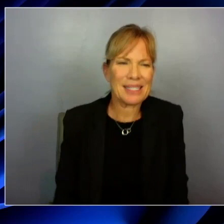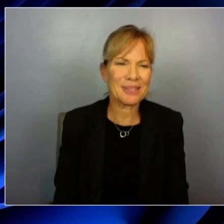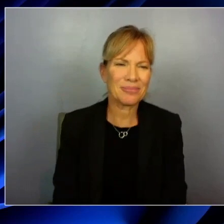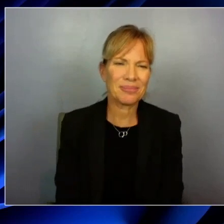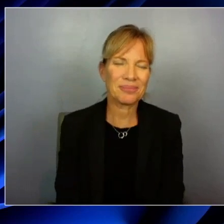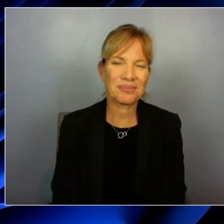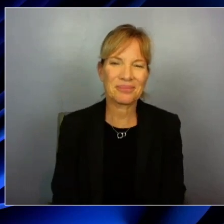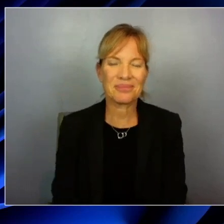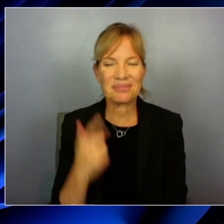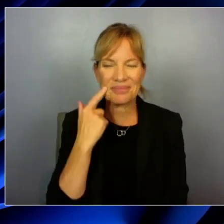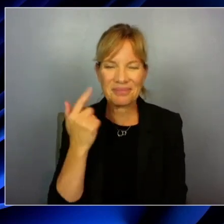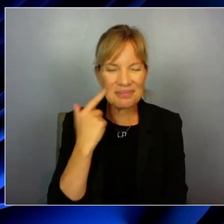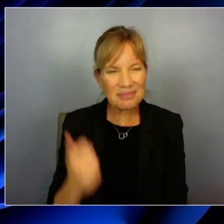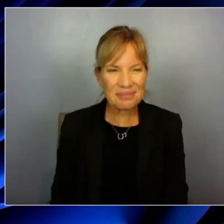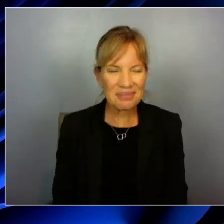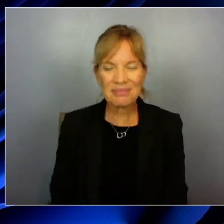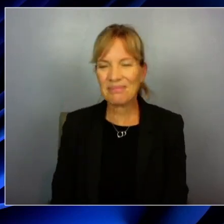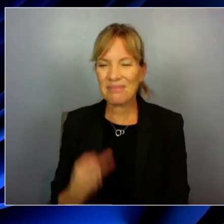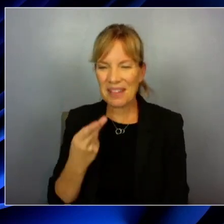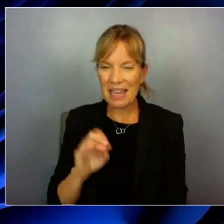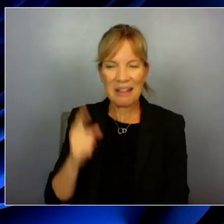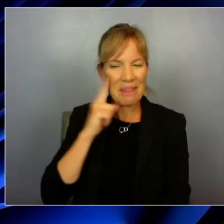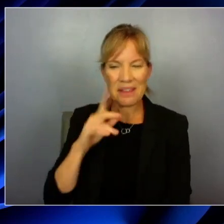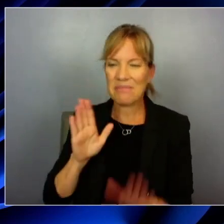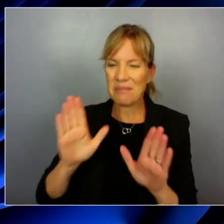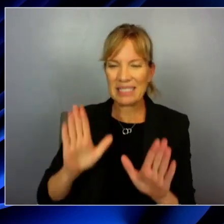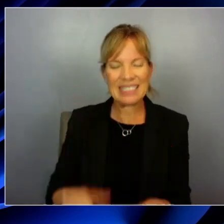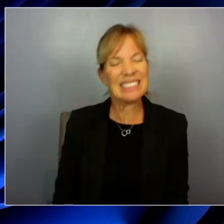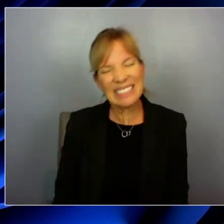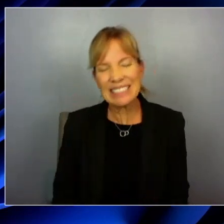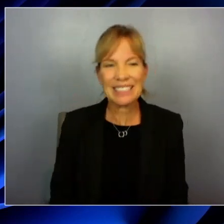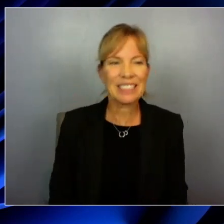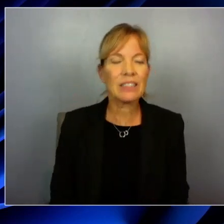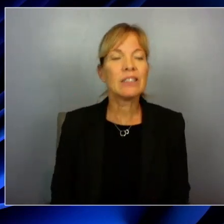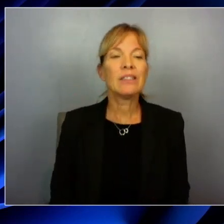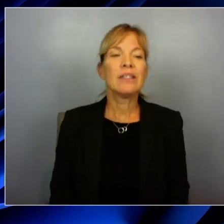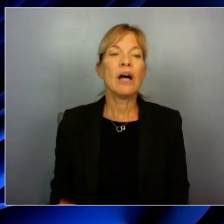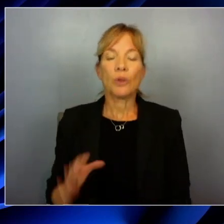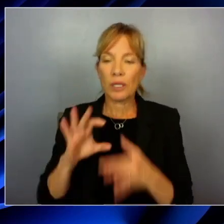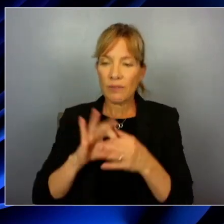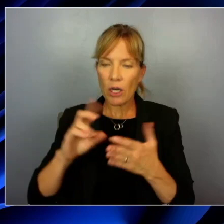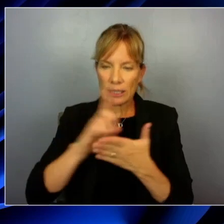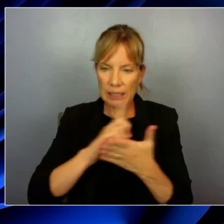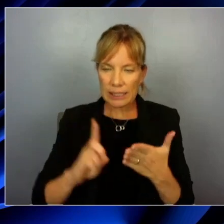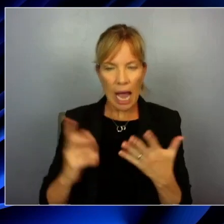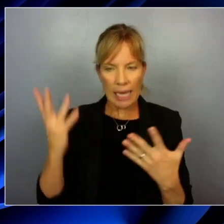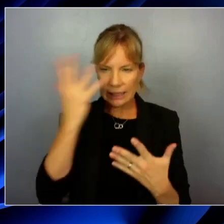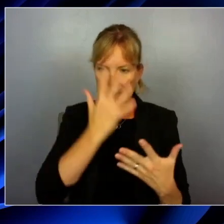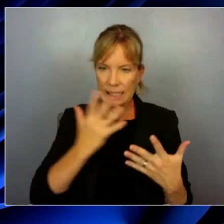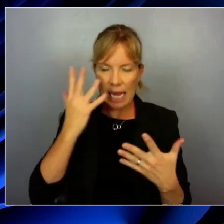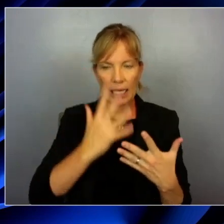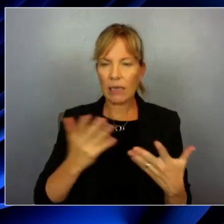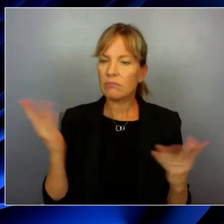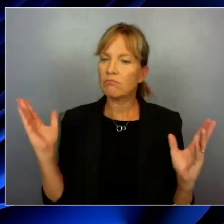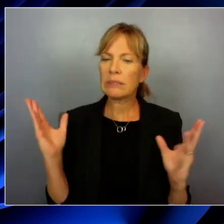You love it. I think that's amazing so yeah, so again. Just in terms of the design aesthetic. Super simple to find. You know it's one of those things that